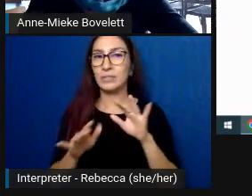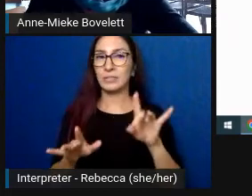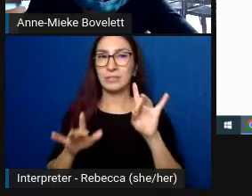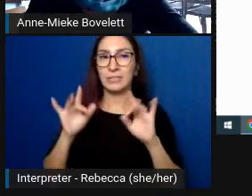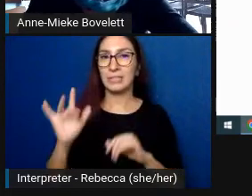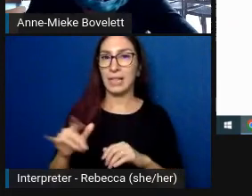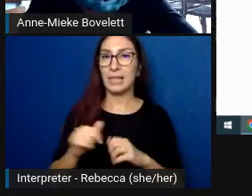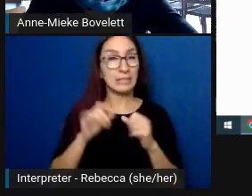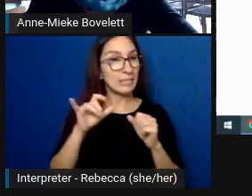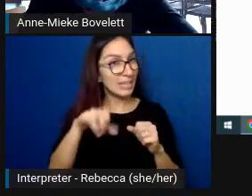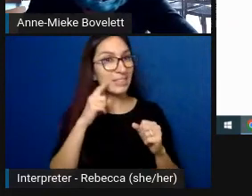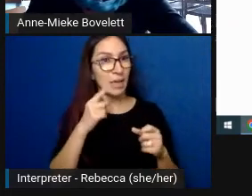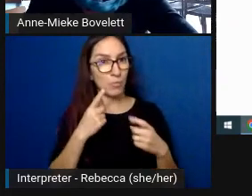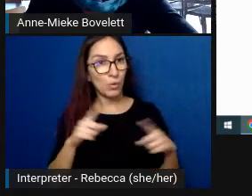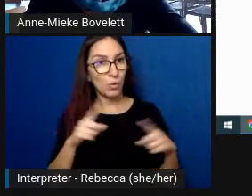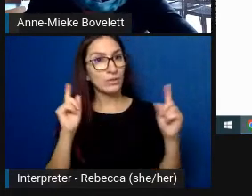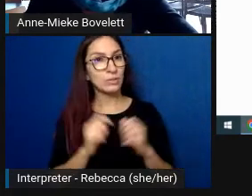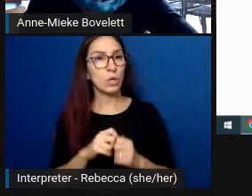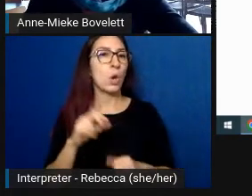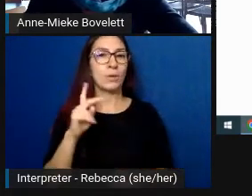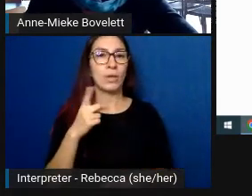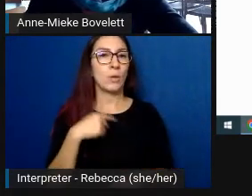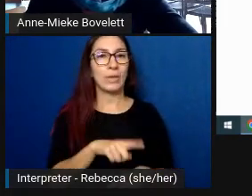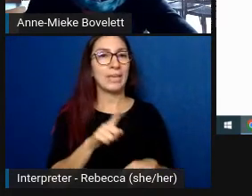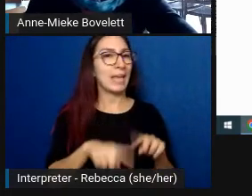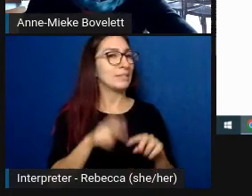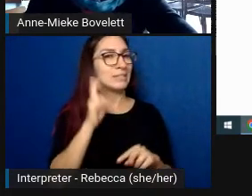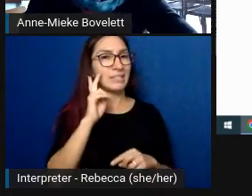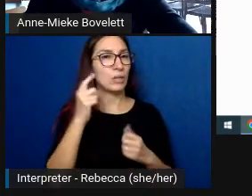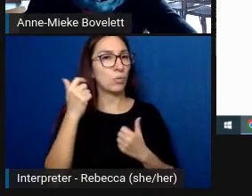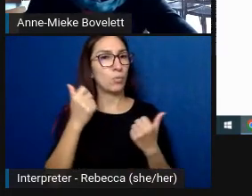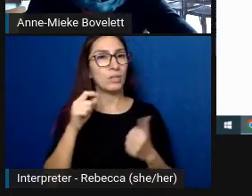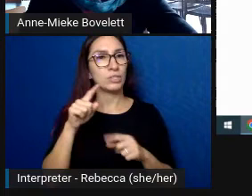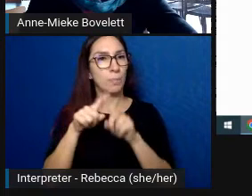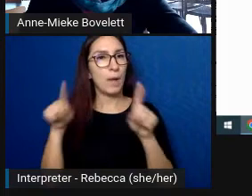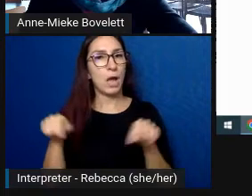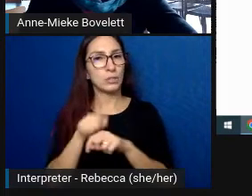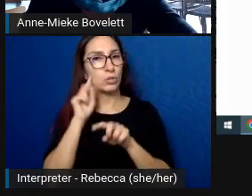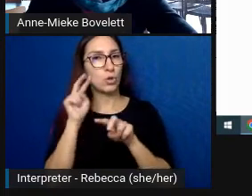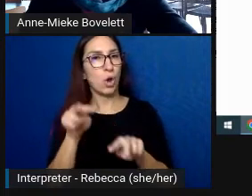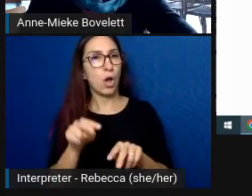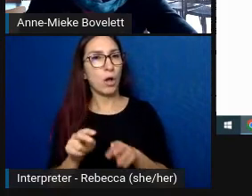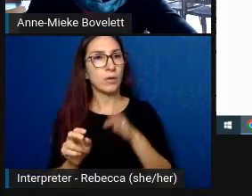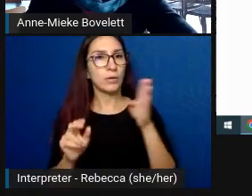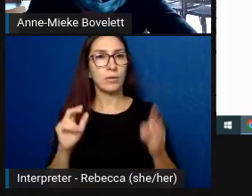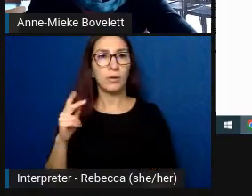We can't see what combo box you're on. I can see it. You can see it? Okay. Yes.